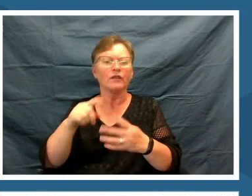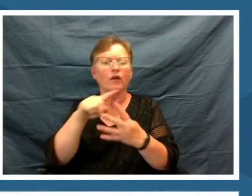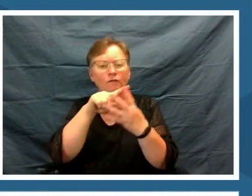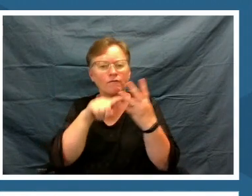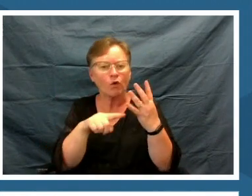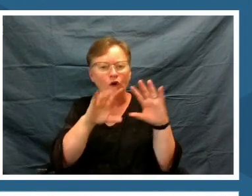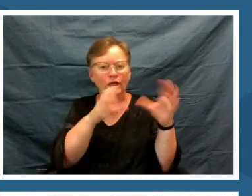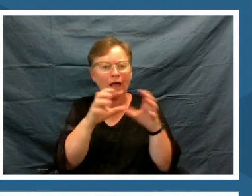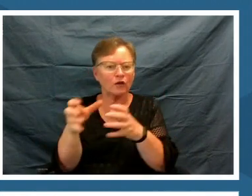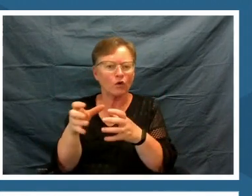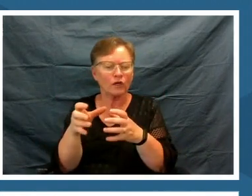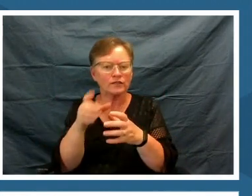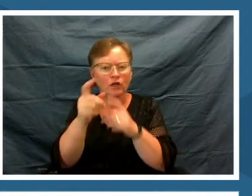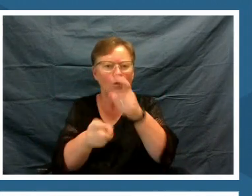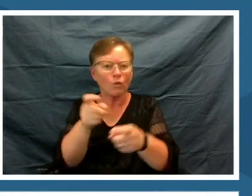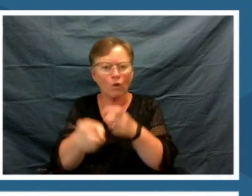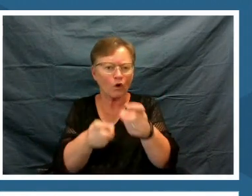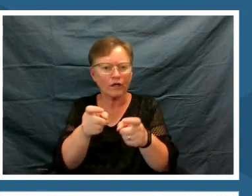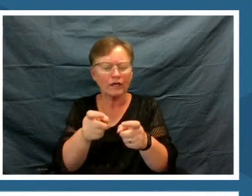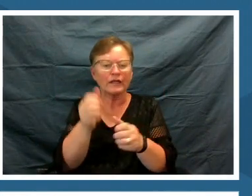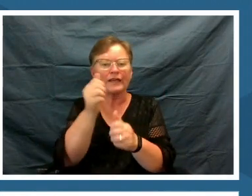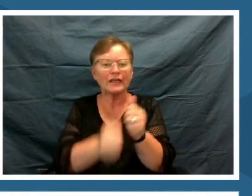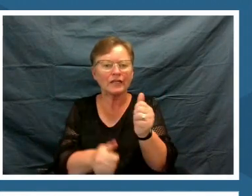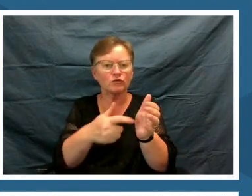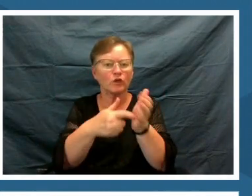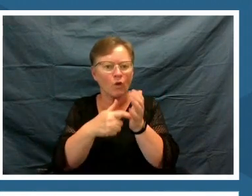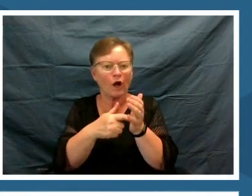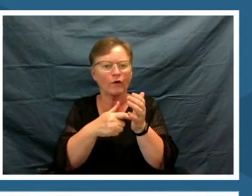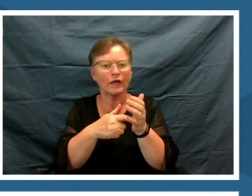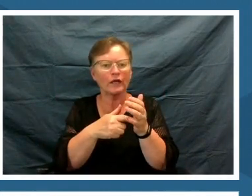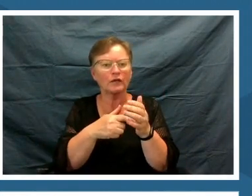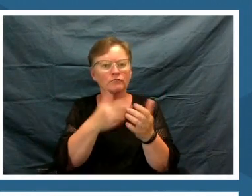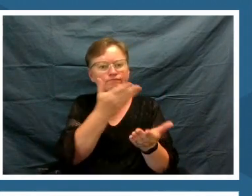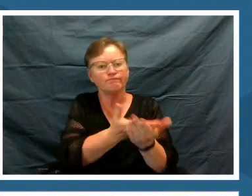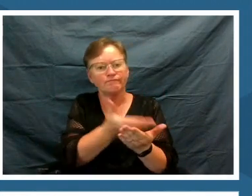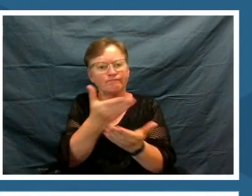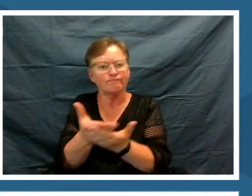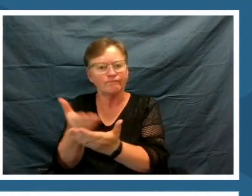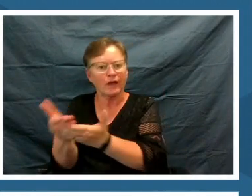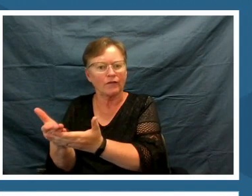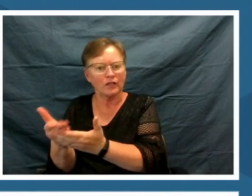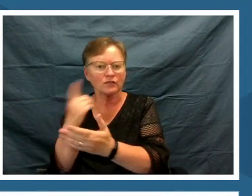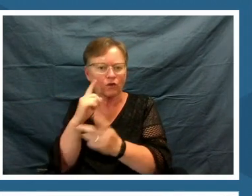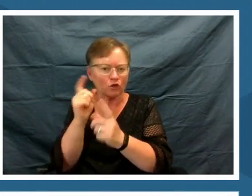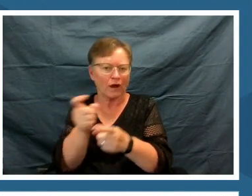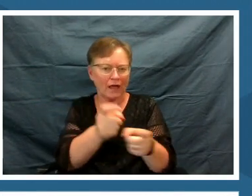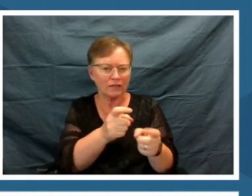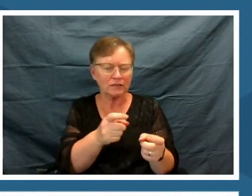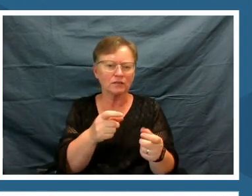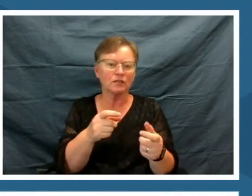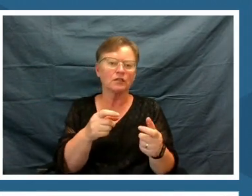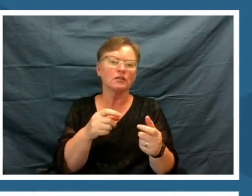requiring ascending levels of evidence early phase grants are are best suited